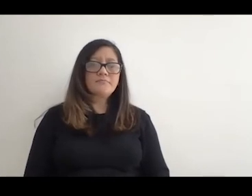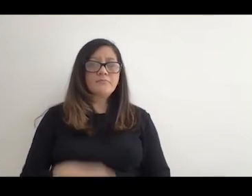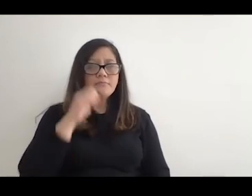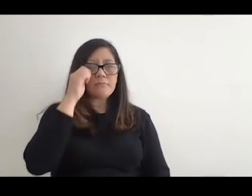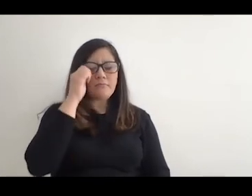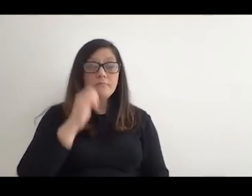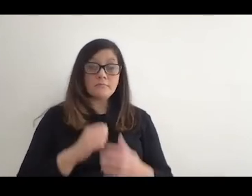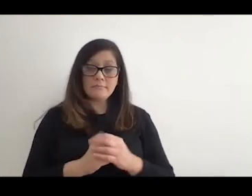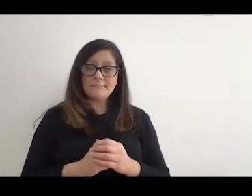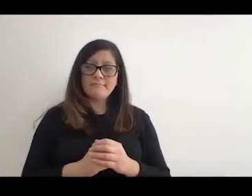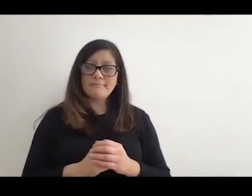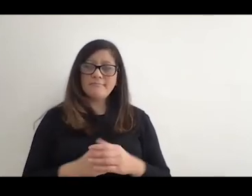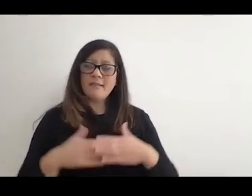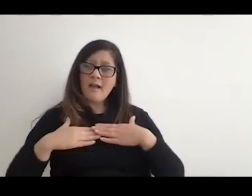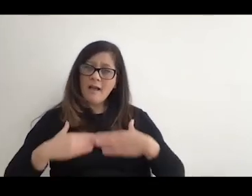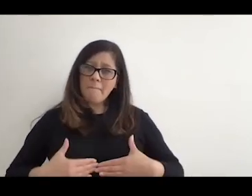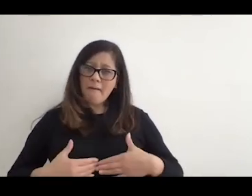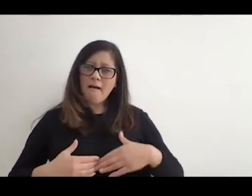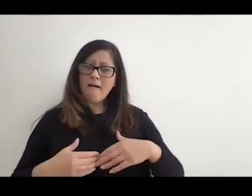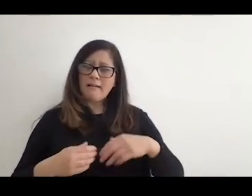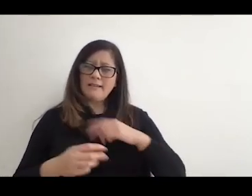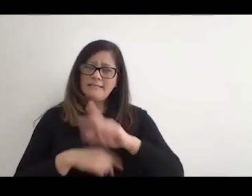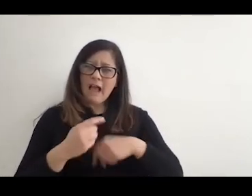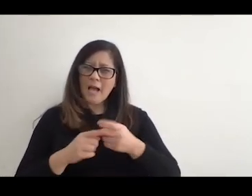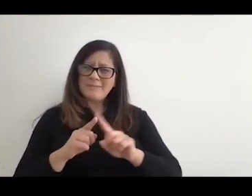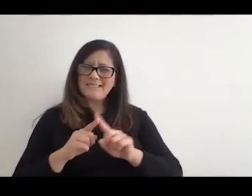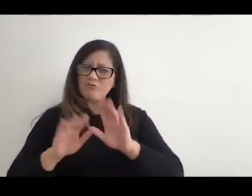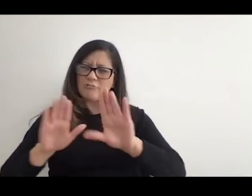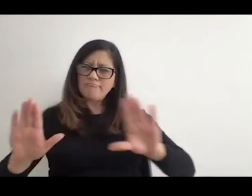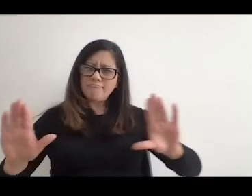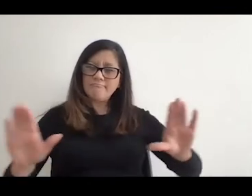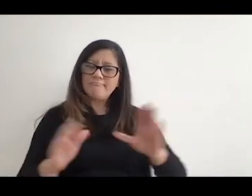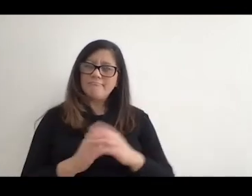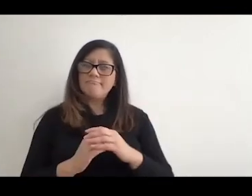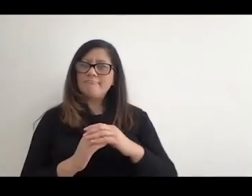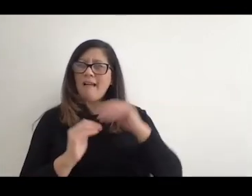I hope that this is helpful and that you're able to understand what.